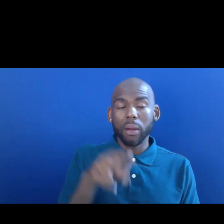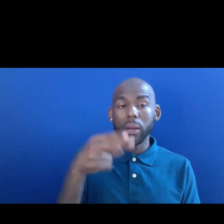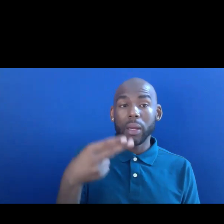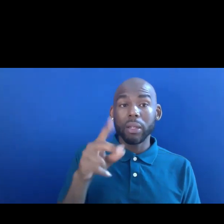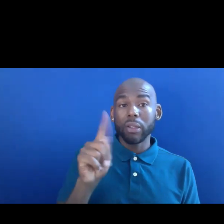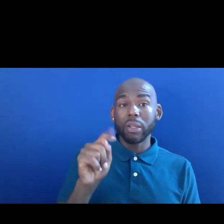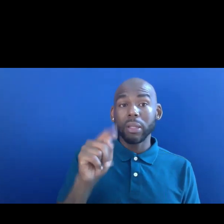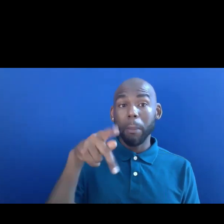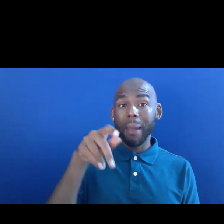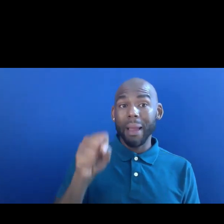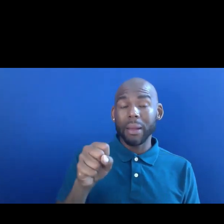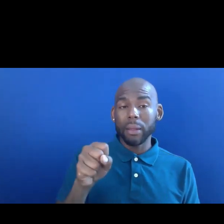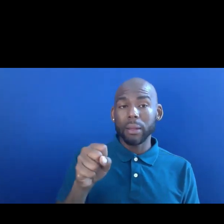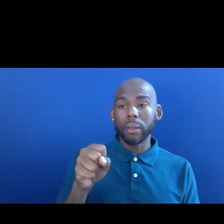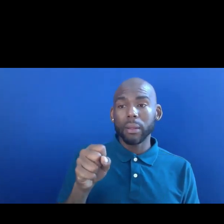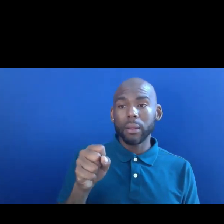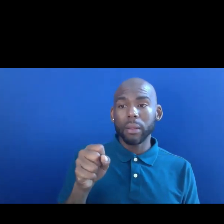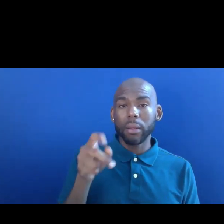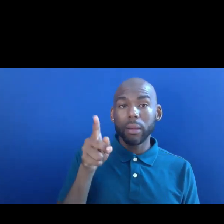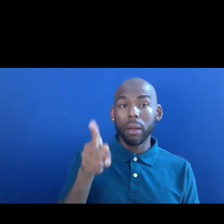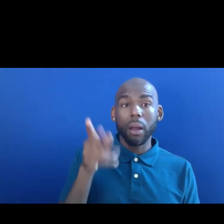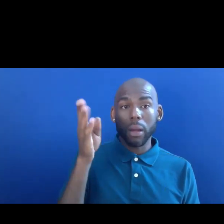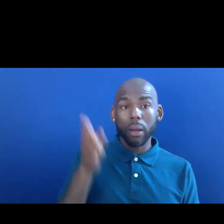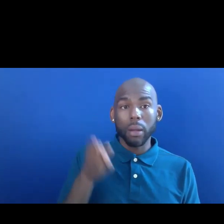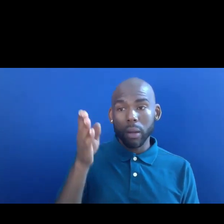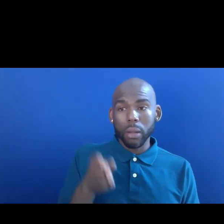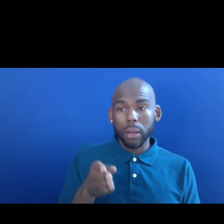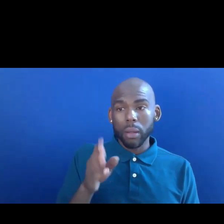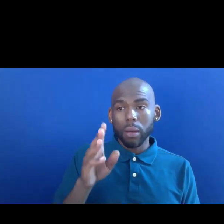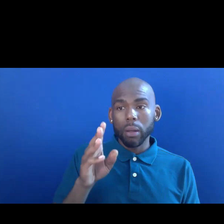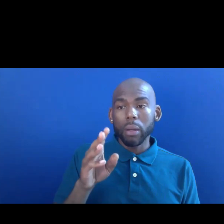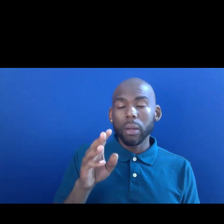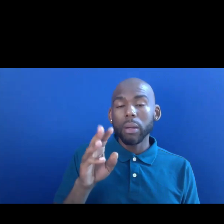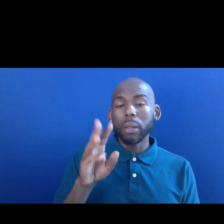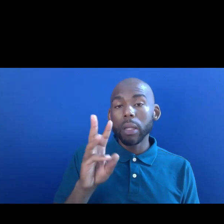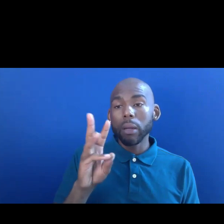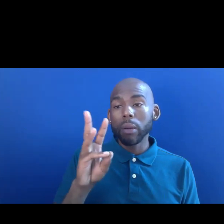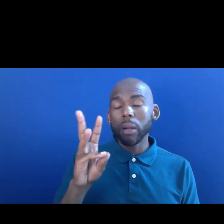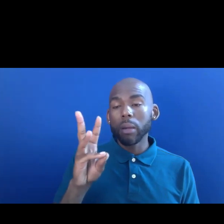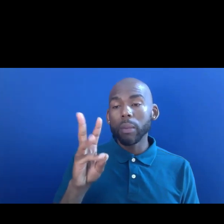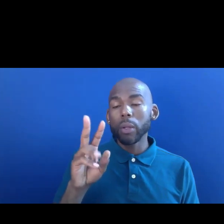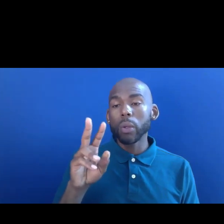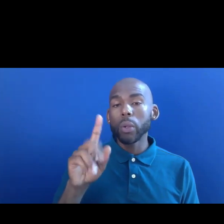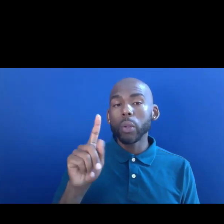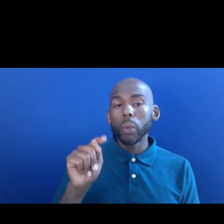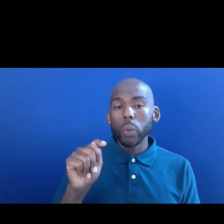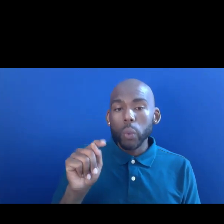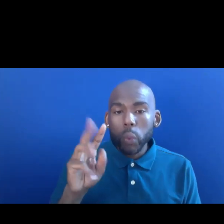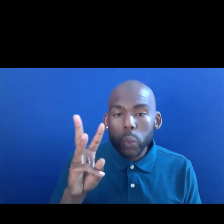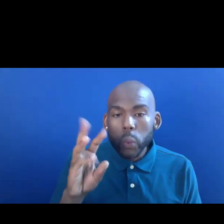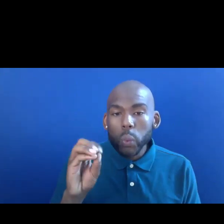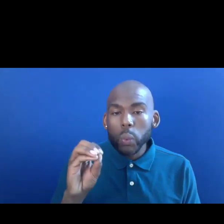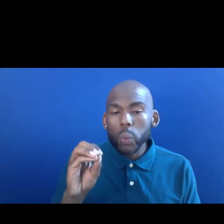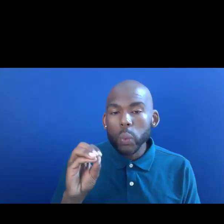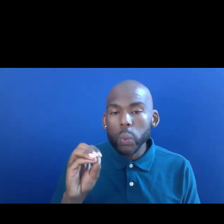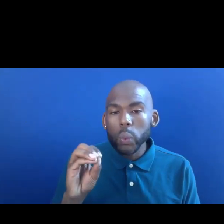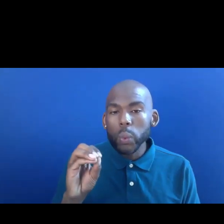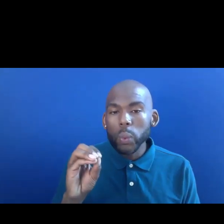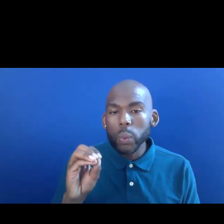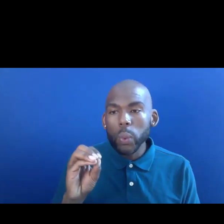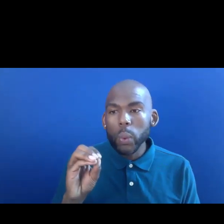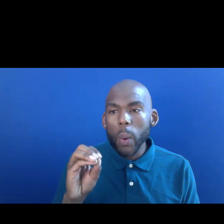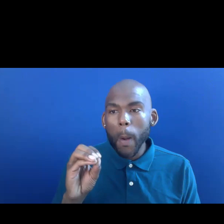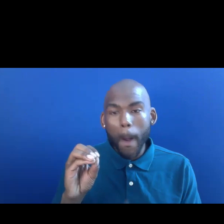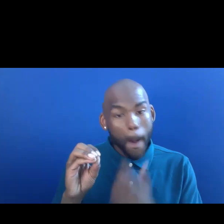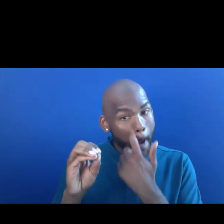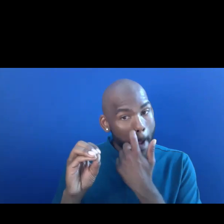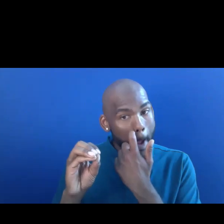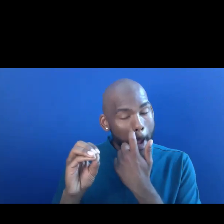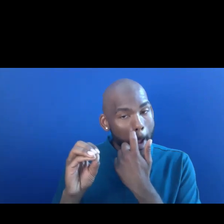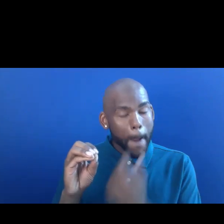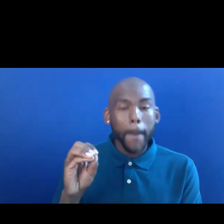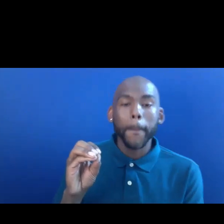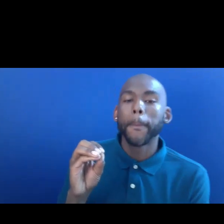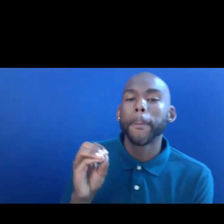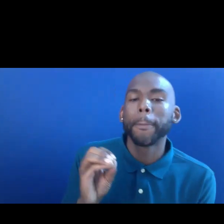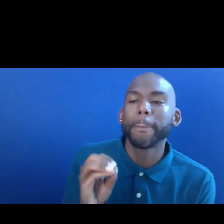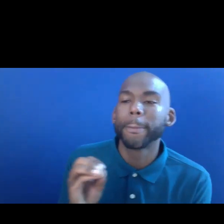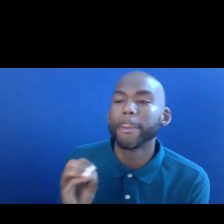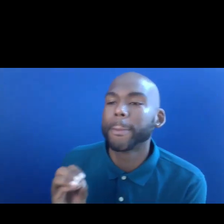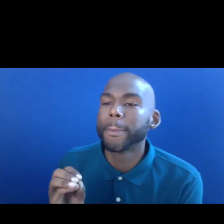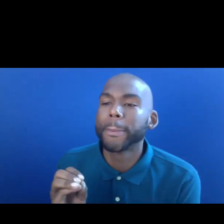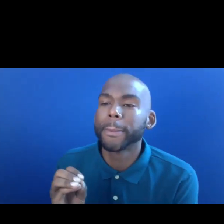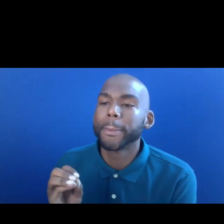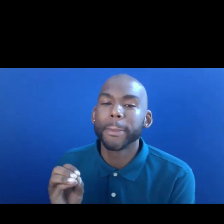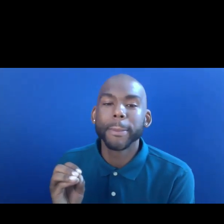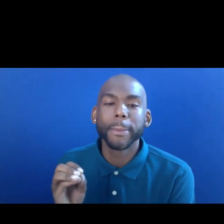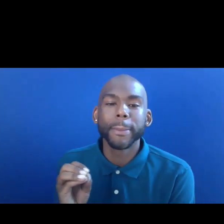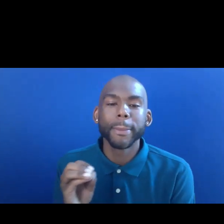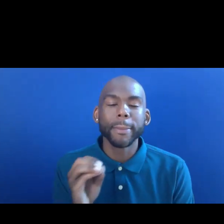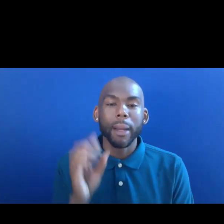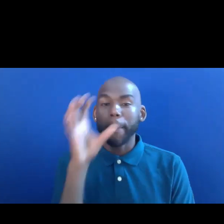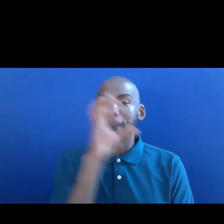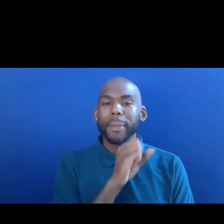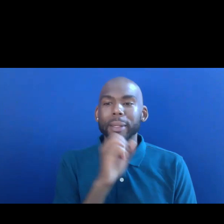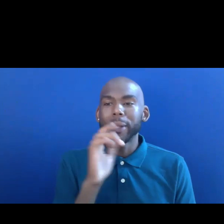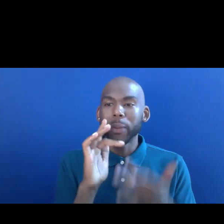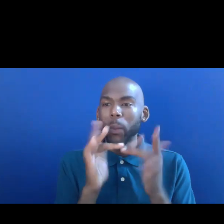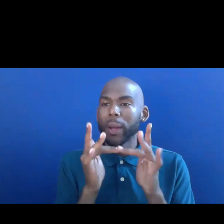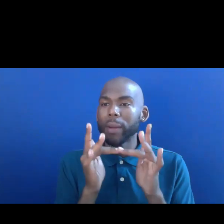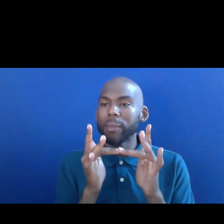THANK YOU SO MUCH, DAN AND JASMINE AND ALL OF OUR PANELISTS